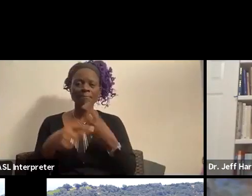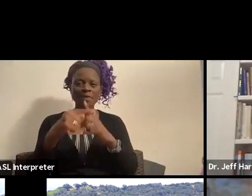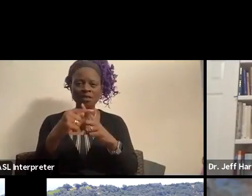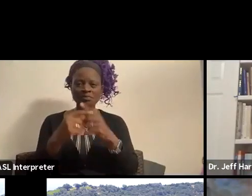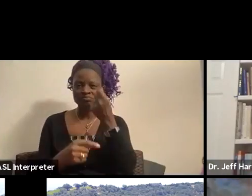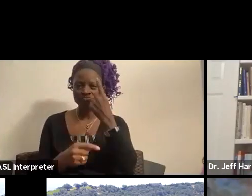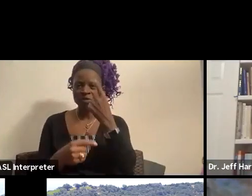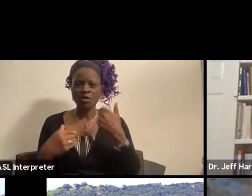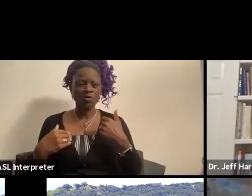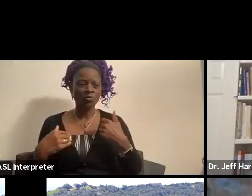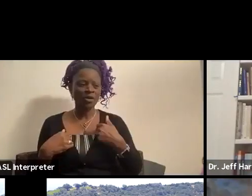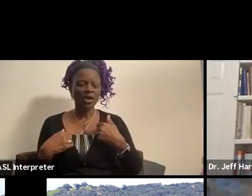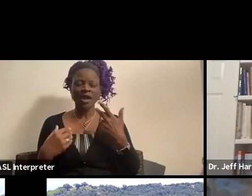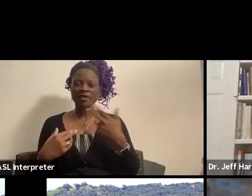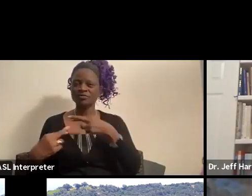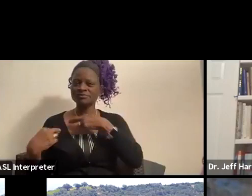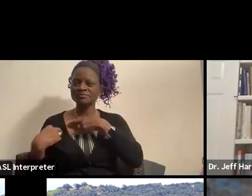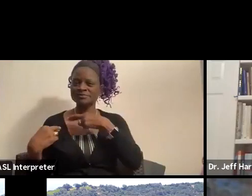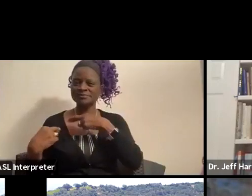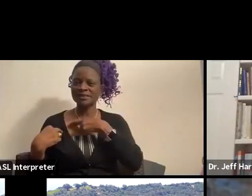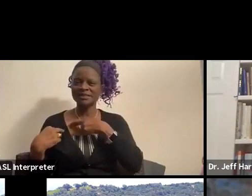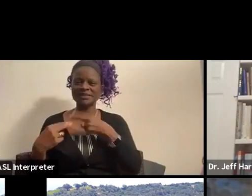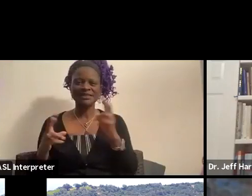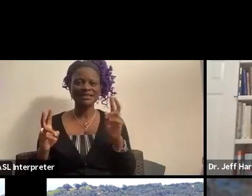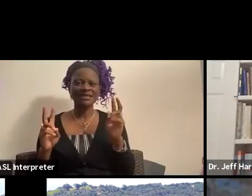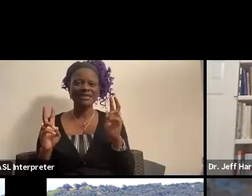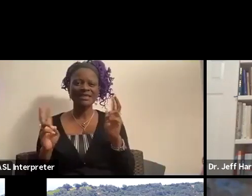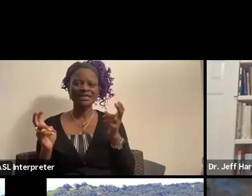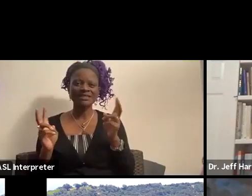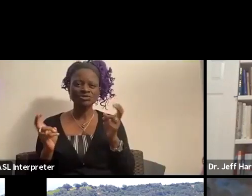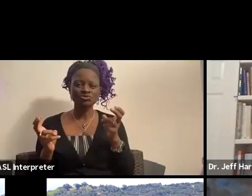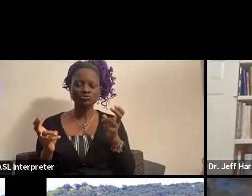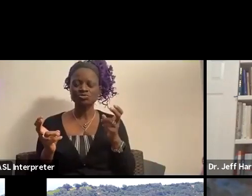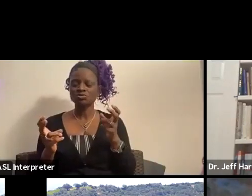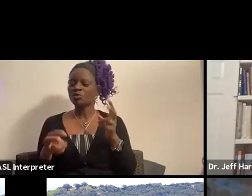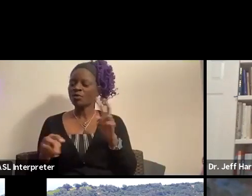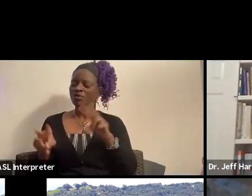If you have to look at the safety protocols and if you don't have all the